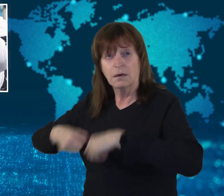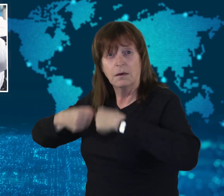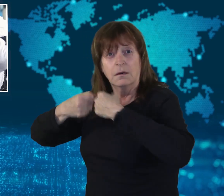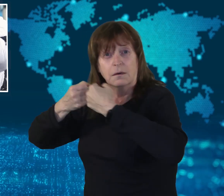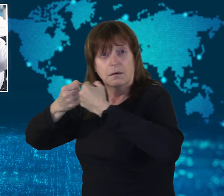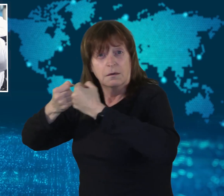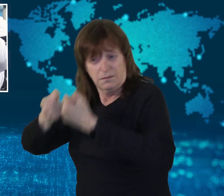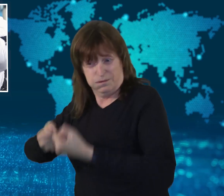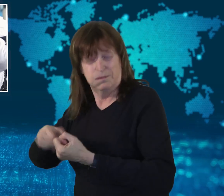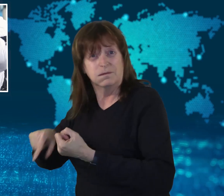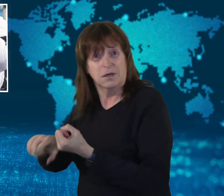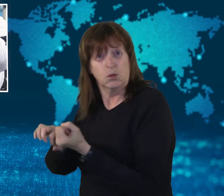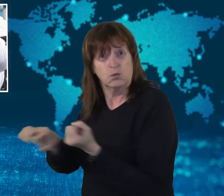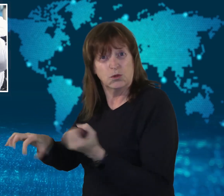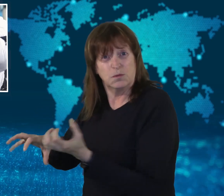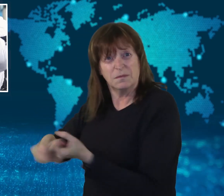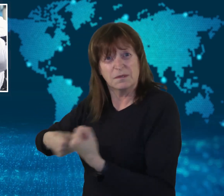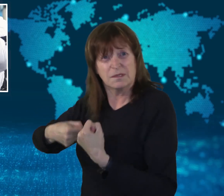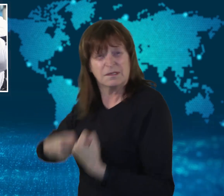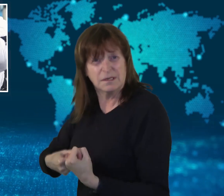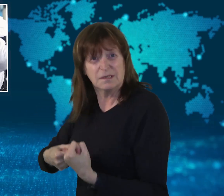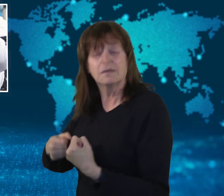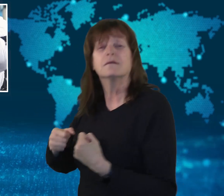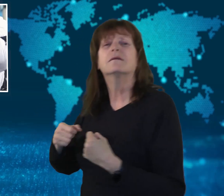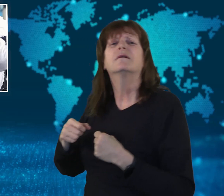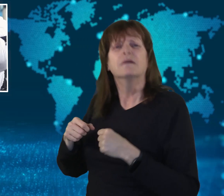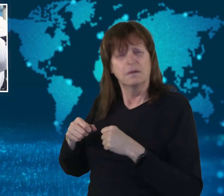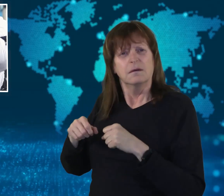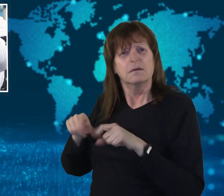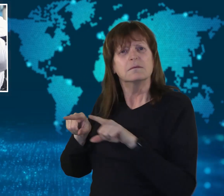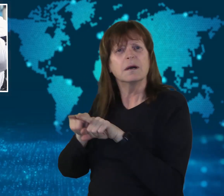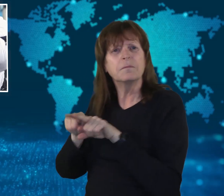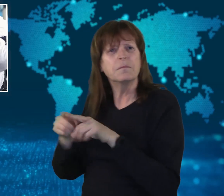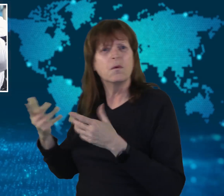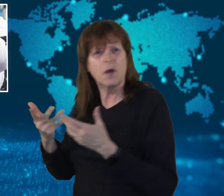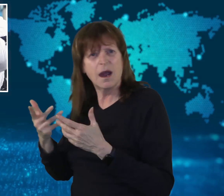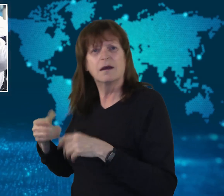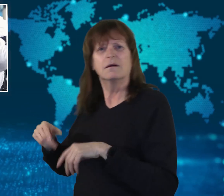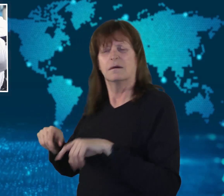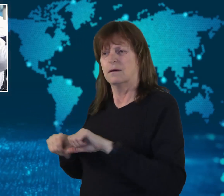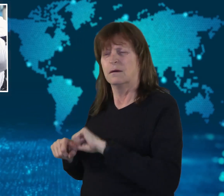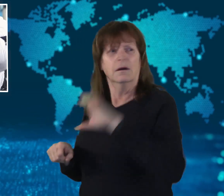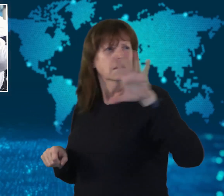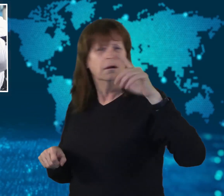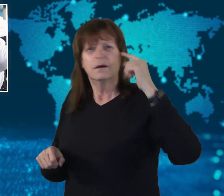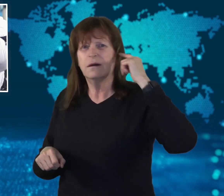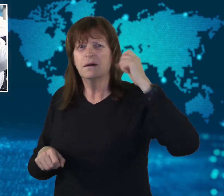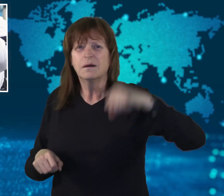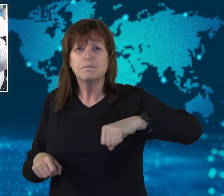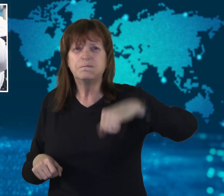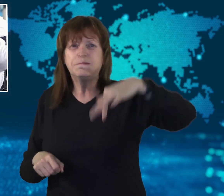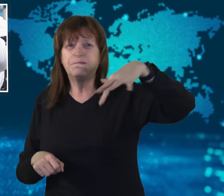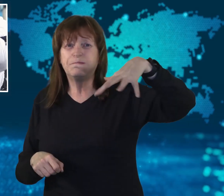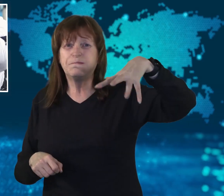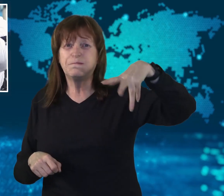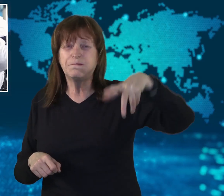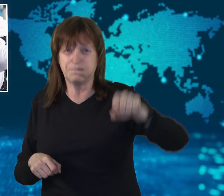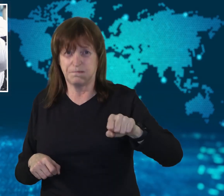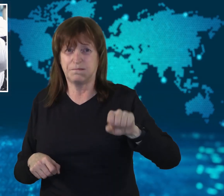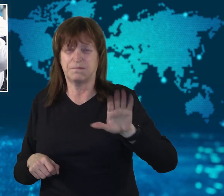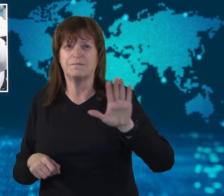heard from Kishida's direction.